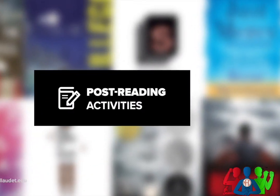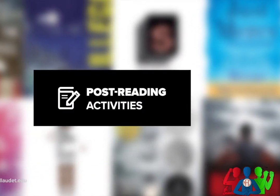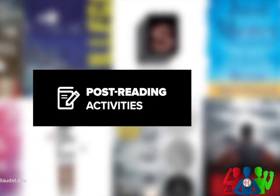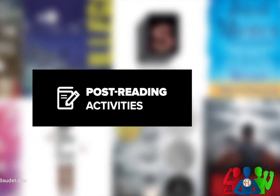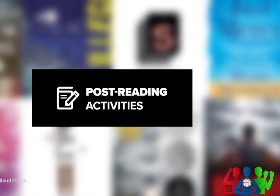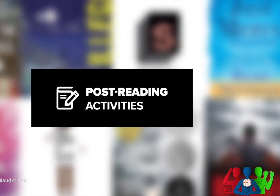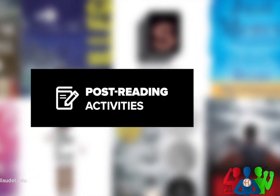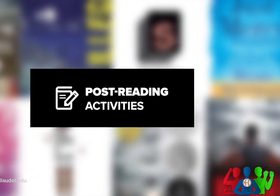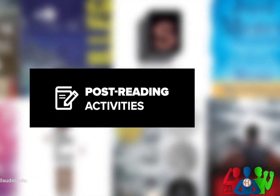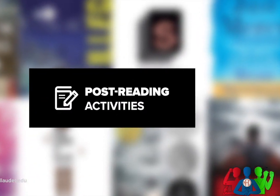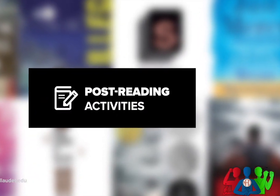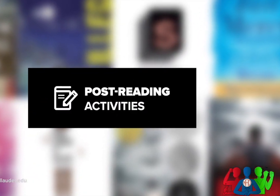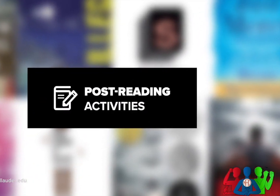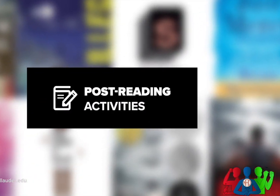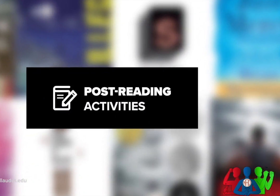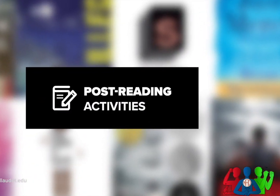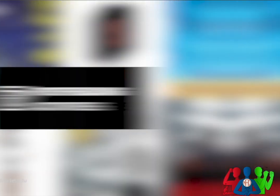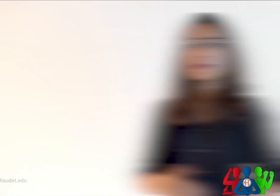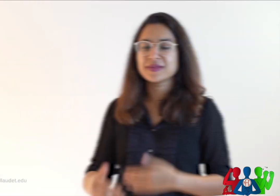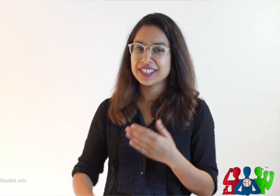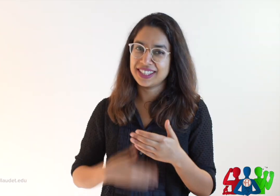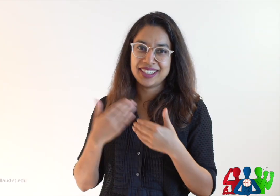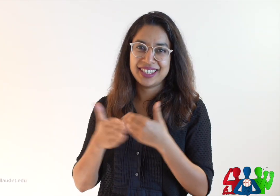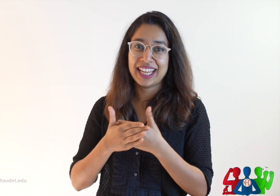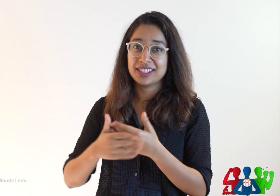They can then post it to a Google Slide activity and we can discuss.